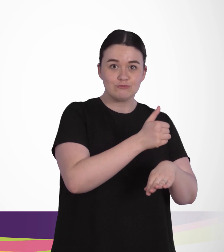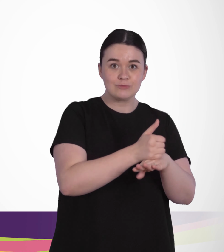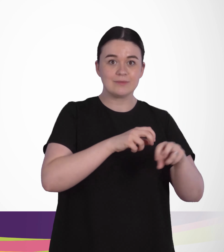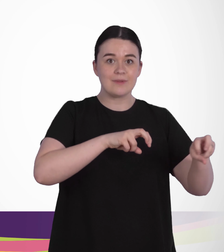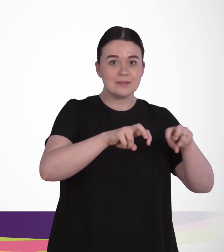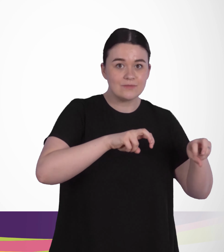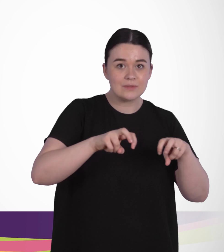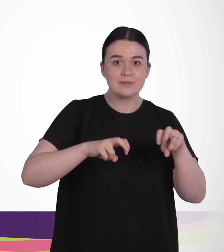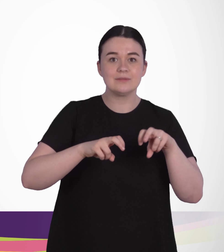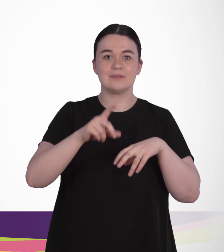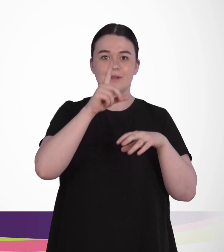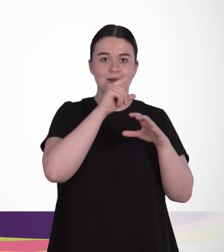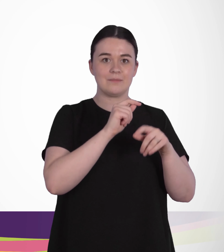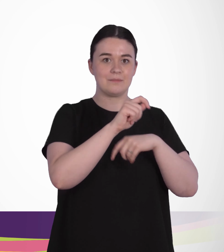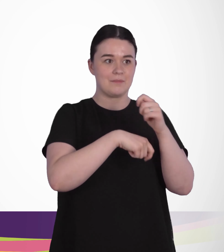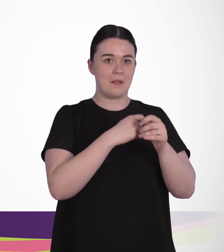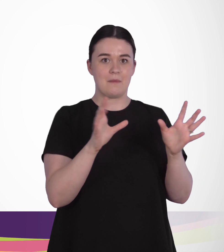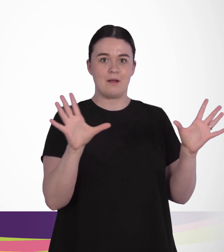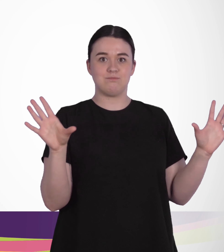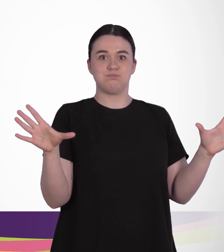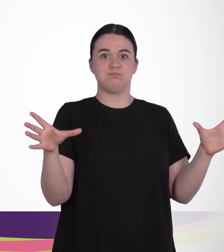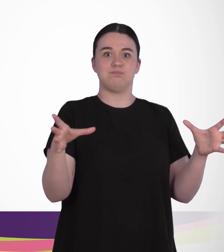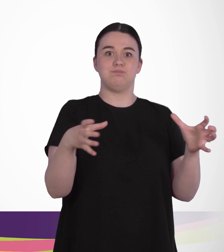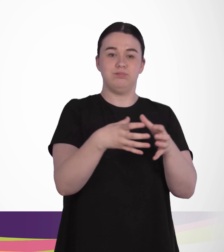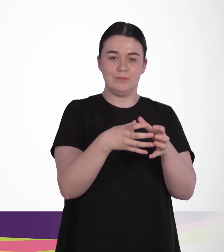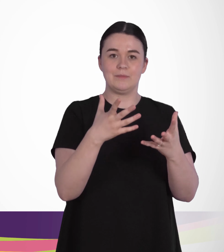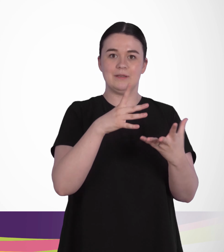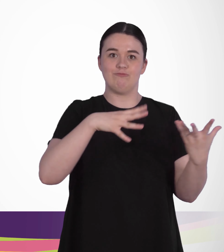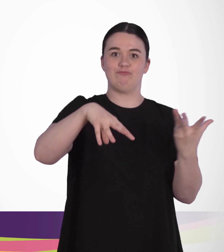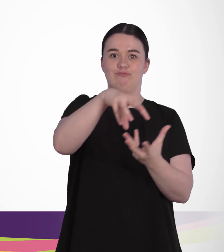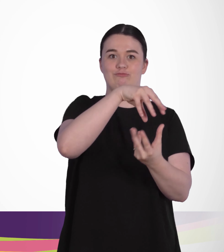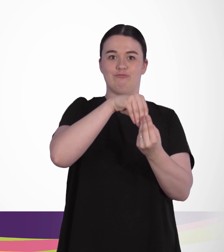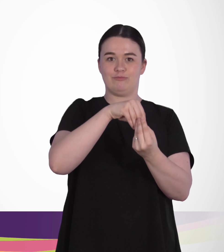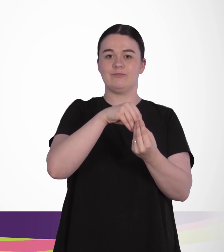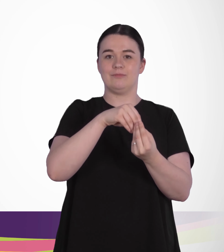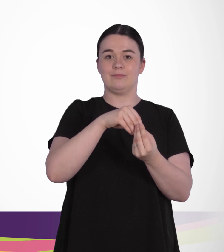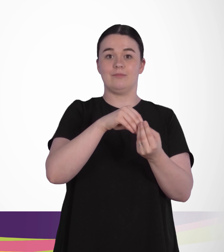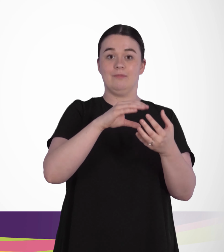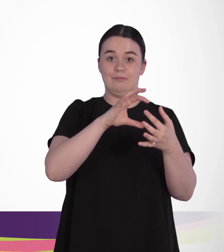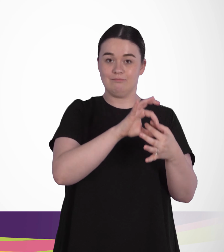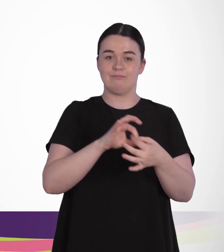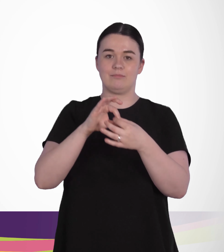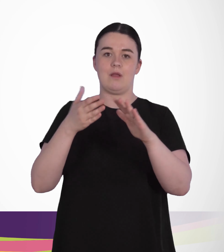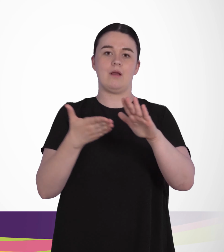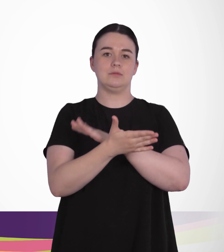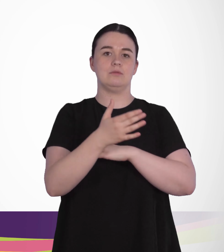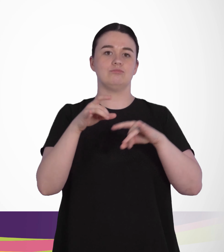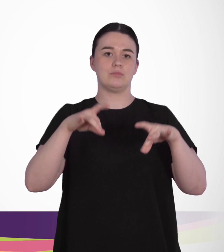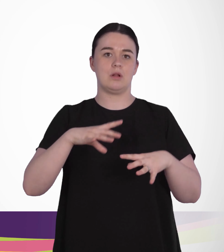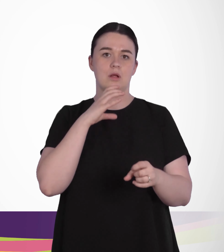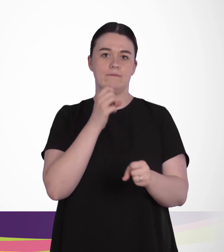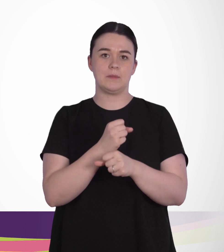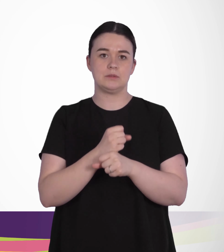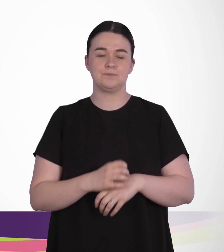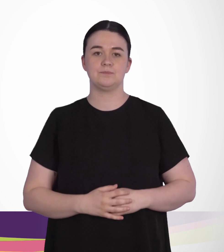initiatives will be brought together into a cohesive approach by the Australian Government.